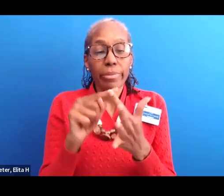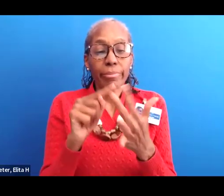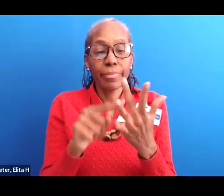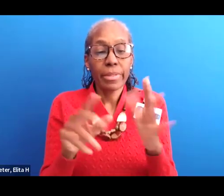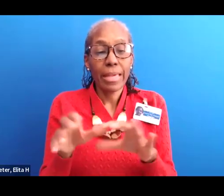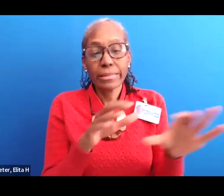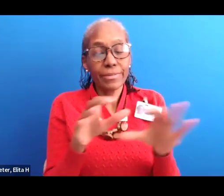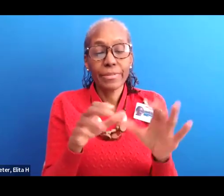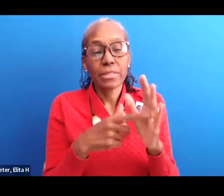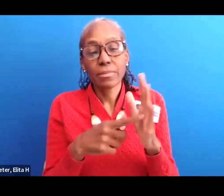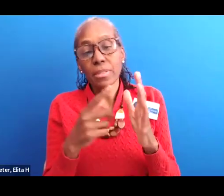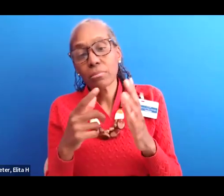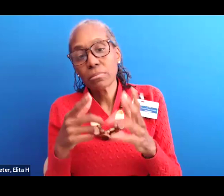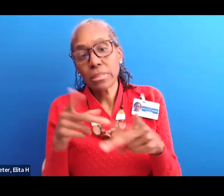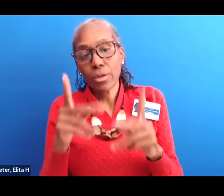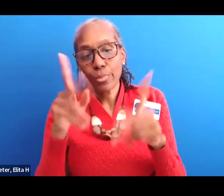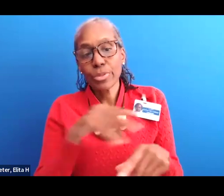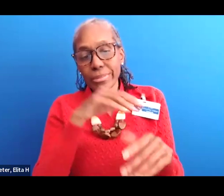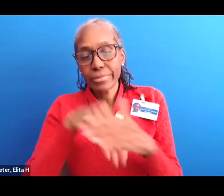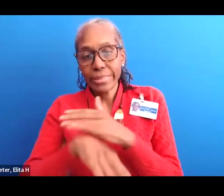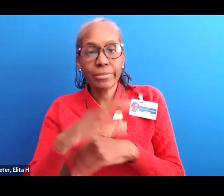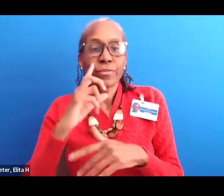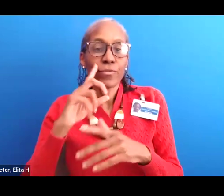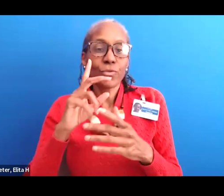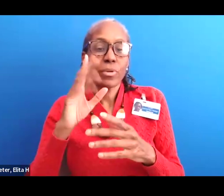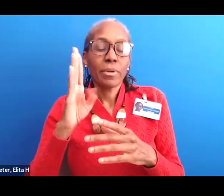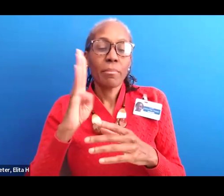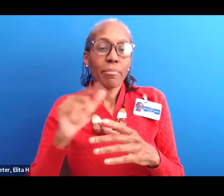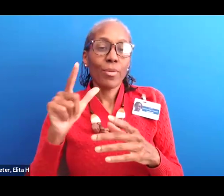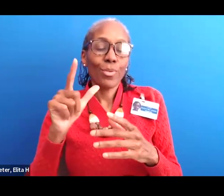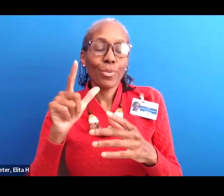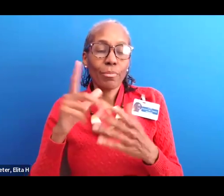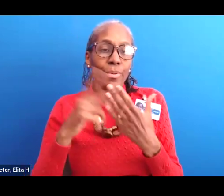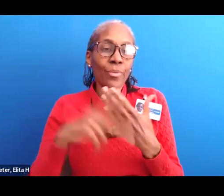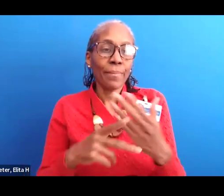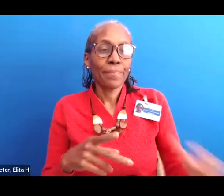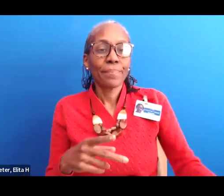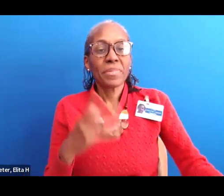Sometimes they'll allow somebody to come in to do the bowel program and a bath, stuff like that.